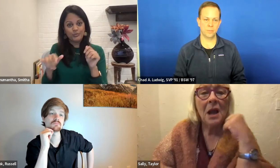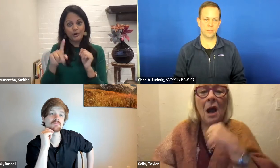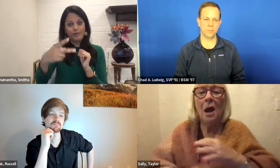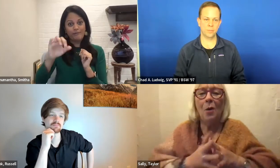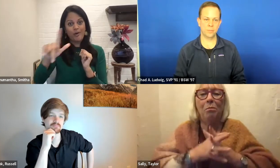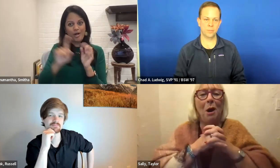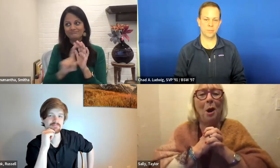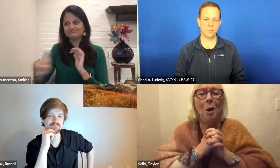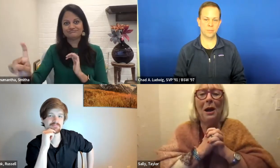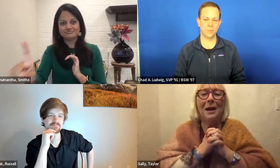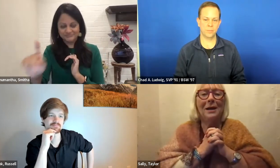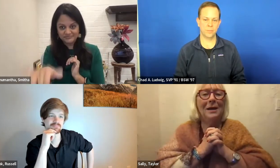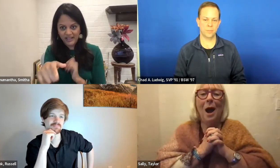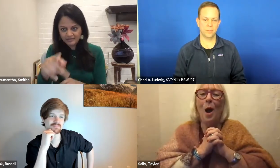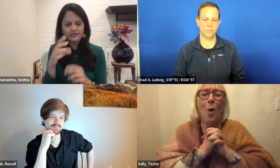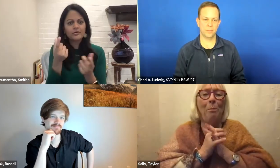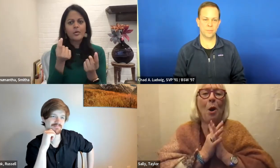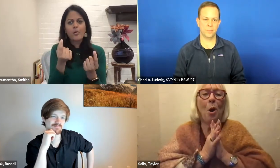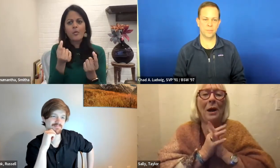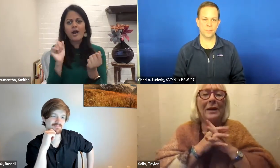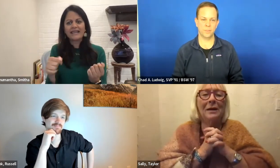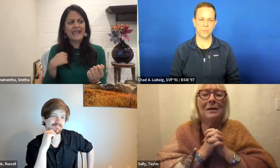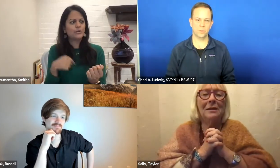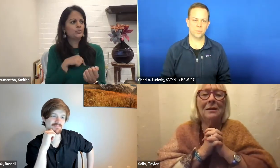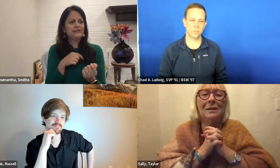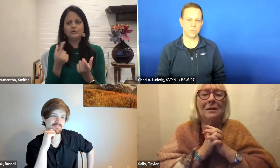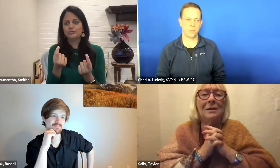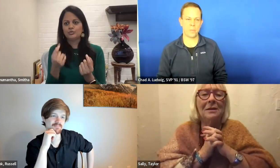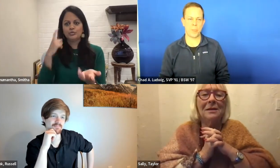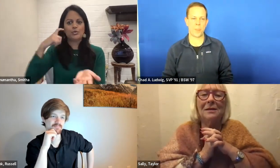The night-walking issues with Paul and having him wander off,